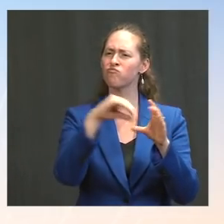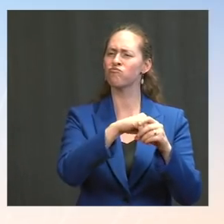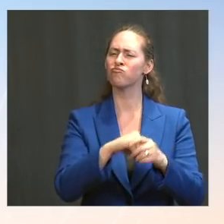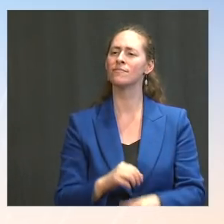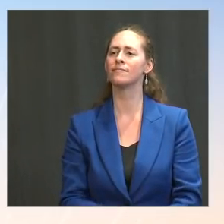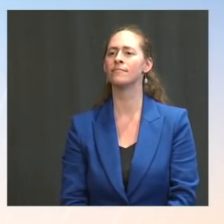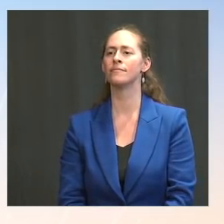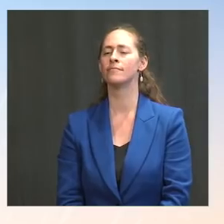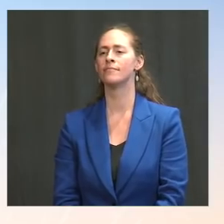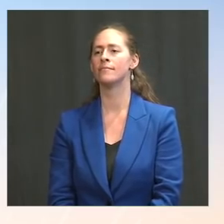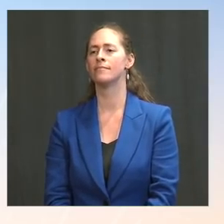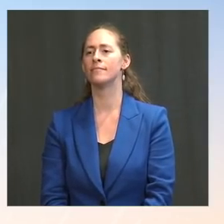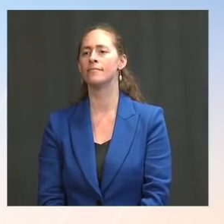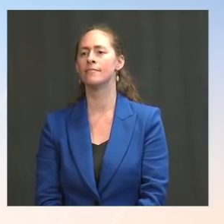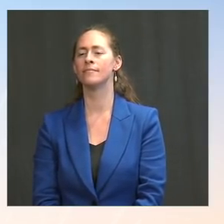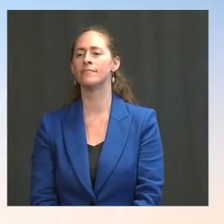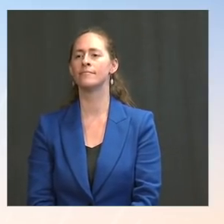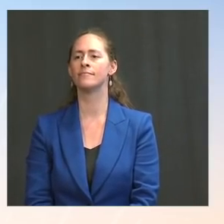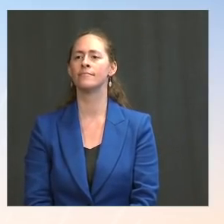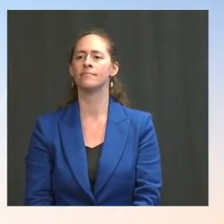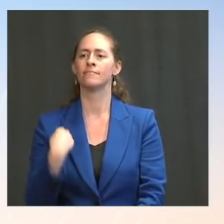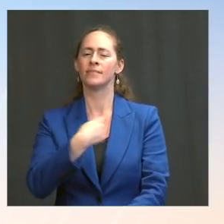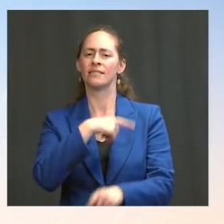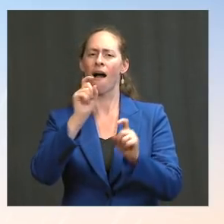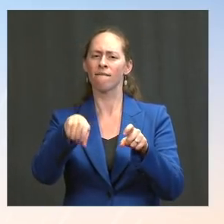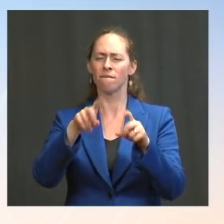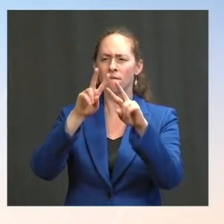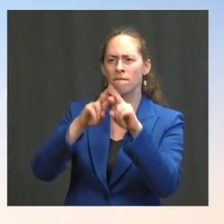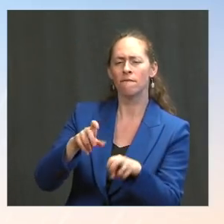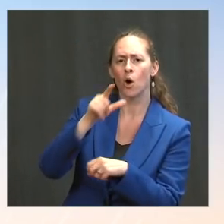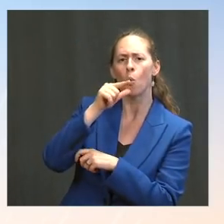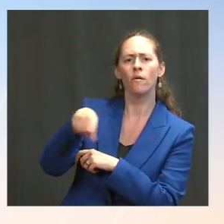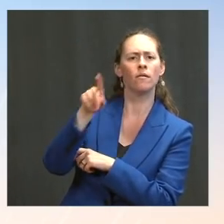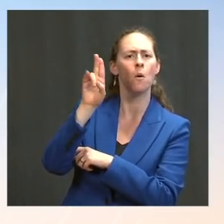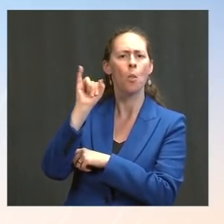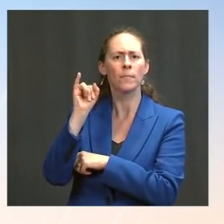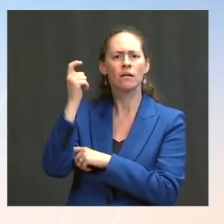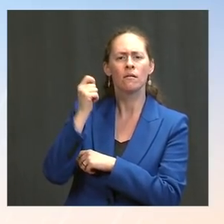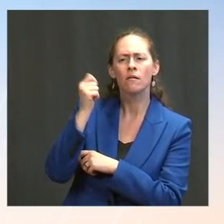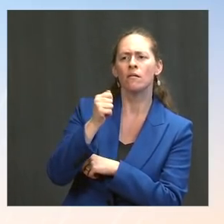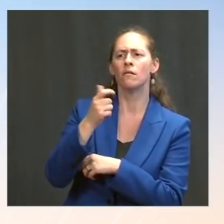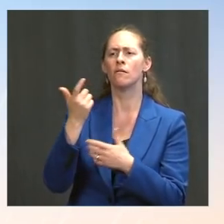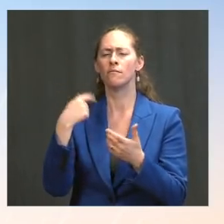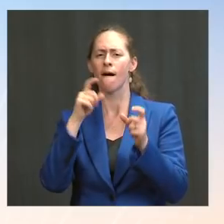of the traditional unemployment rate at the significant discrepancies